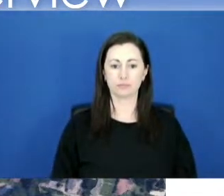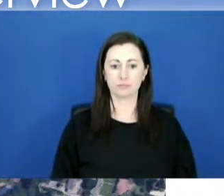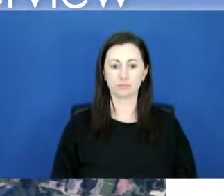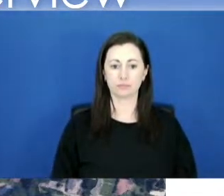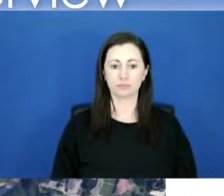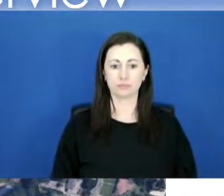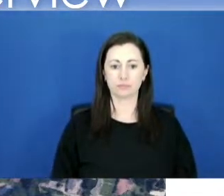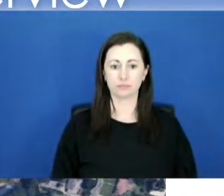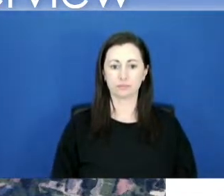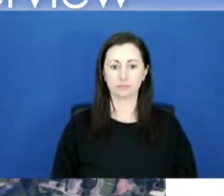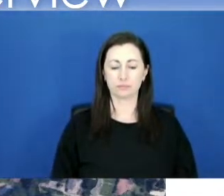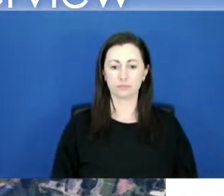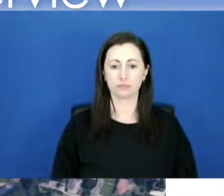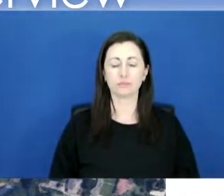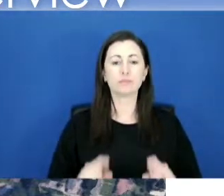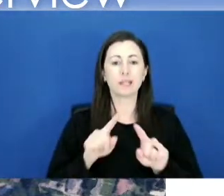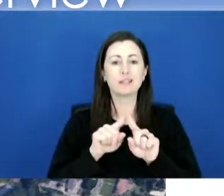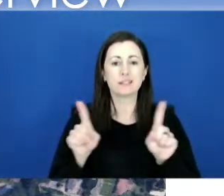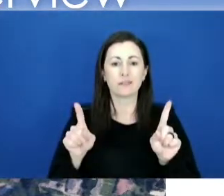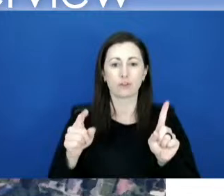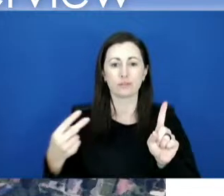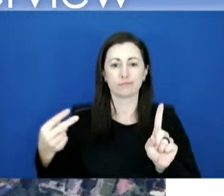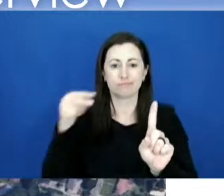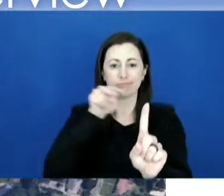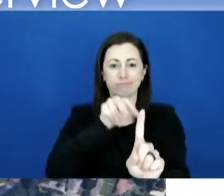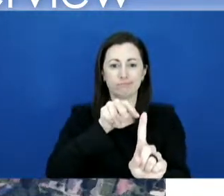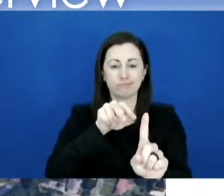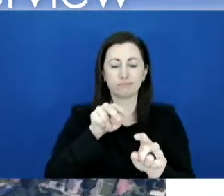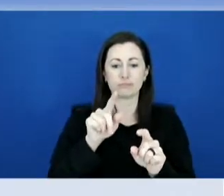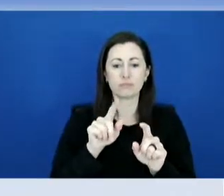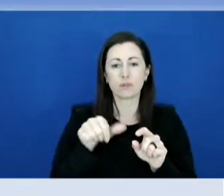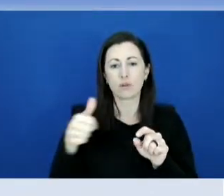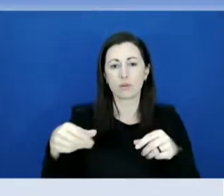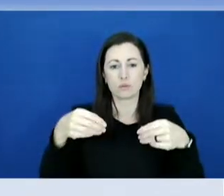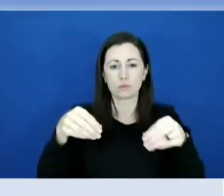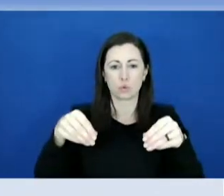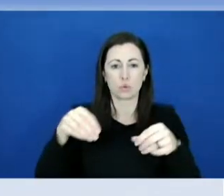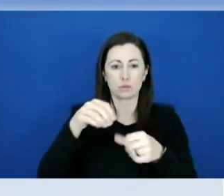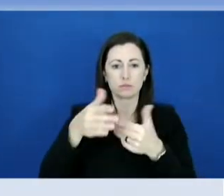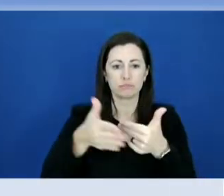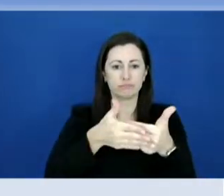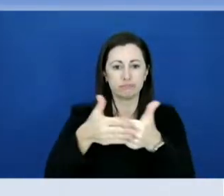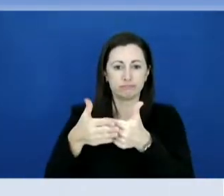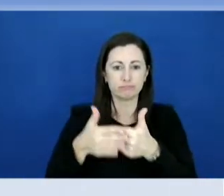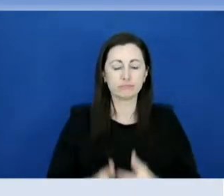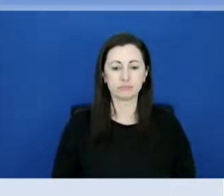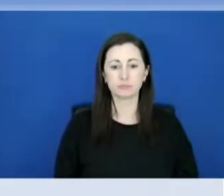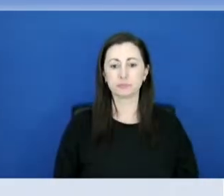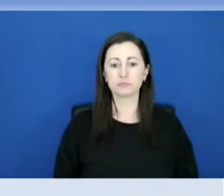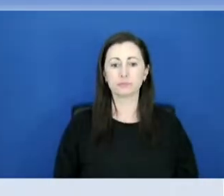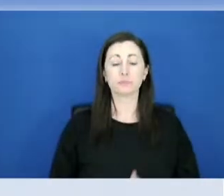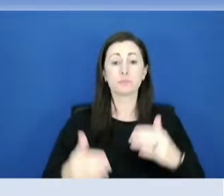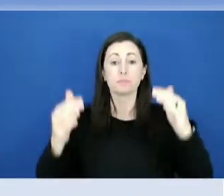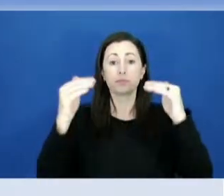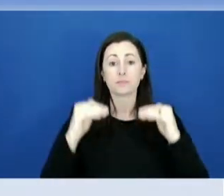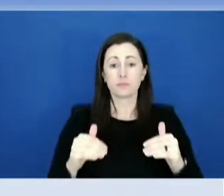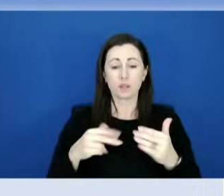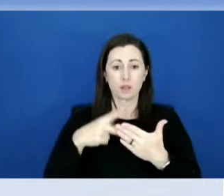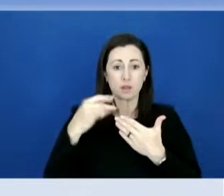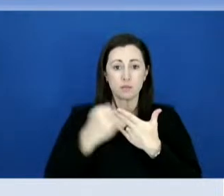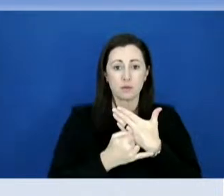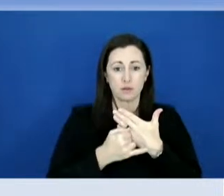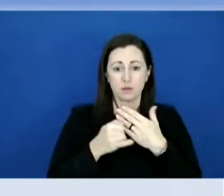OF THE RESPECTIVE STORES.